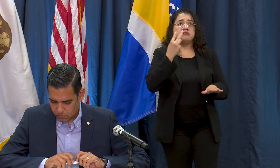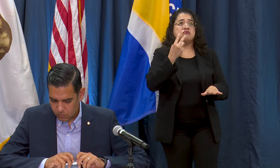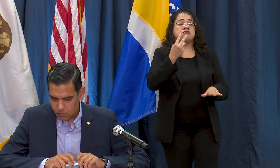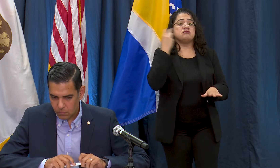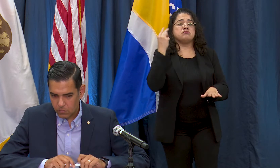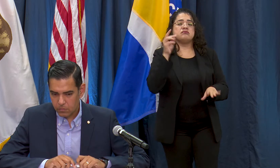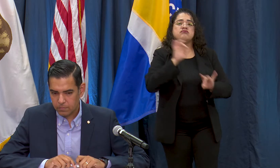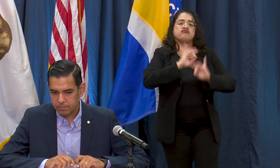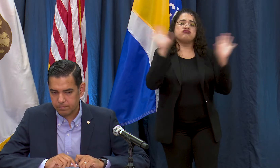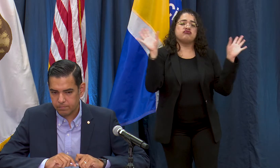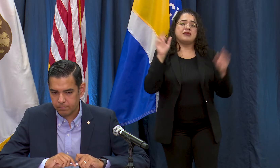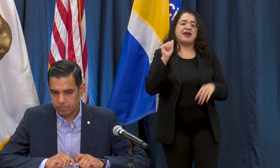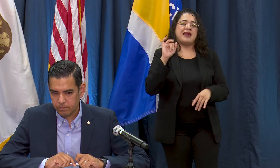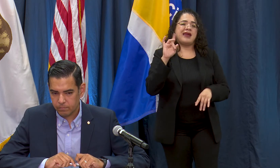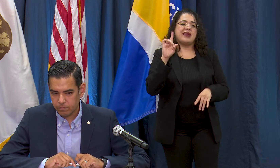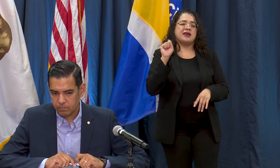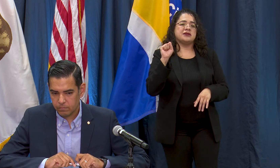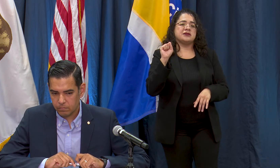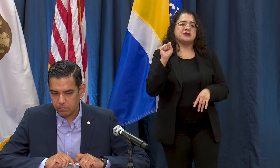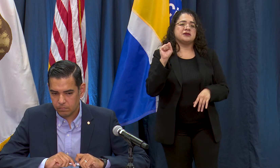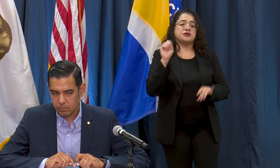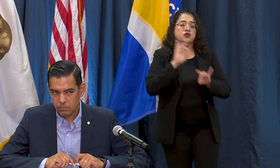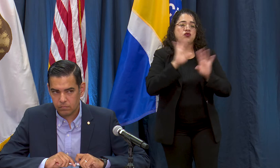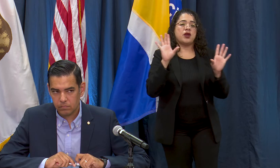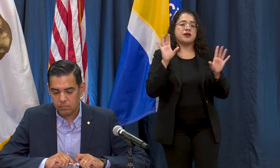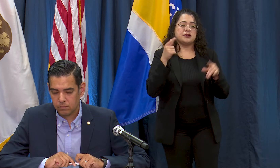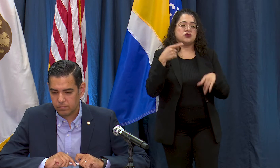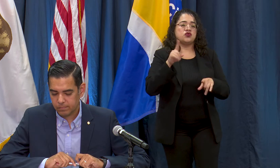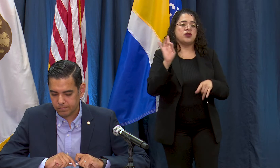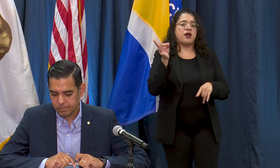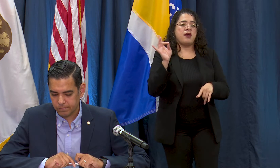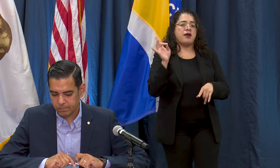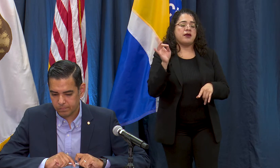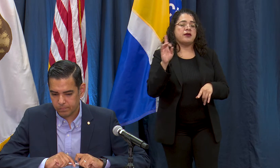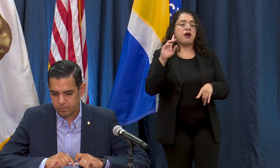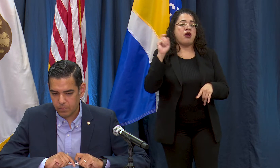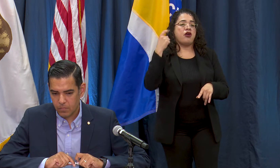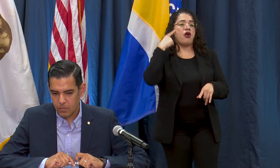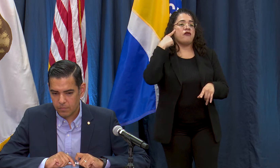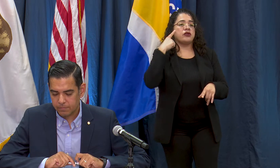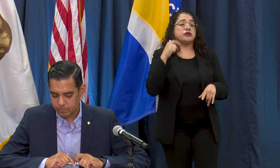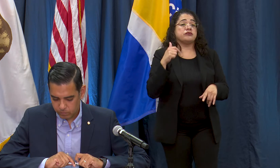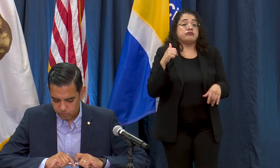when governments ignored the LGBTQ communities when they asked for help. Long